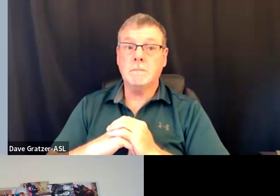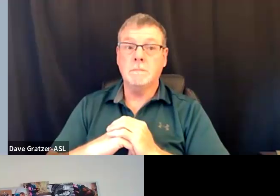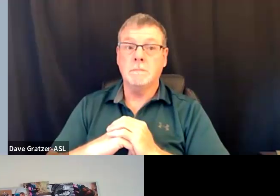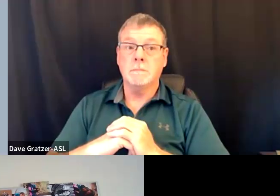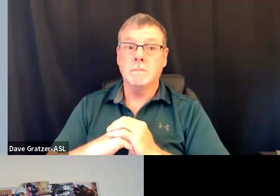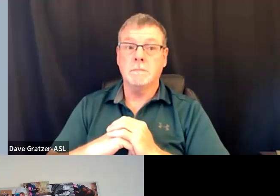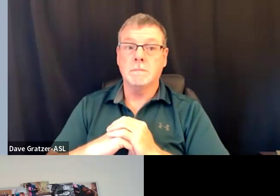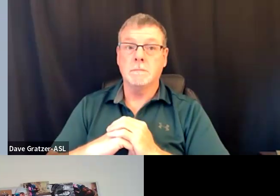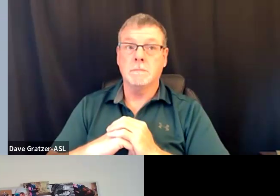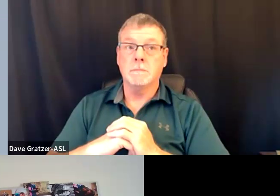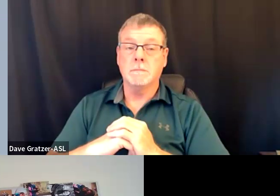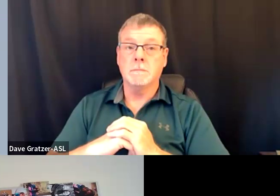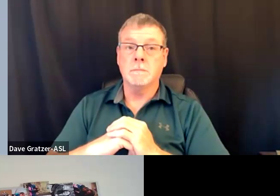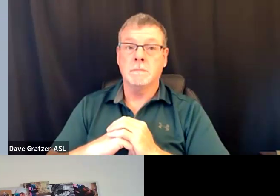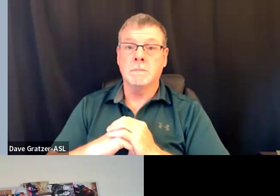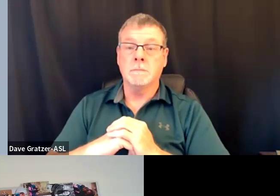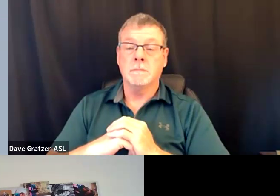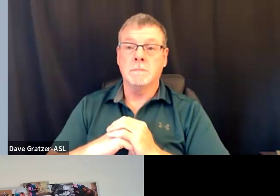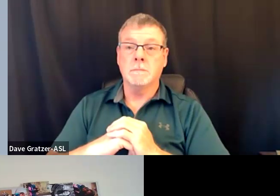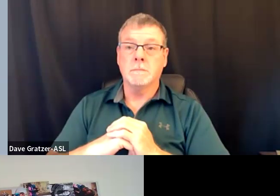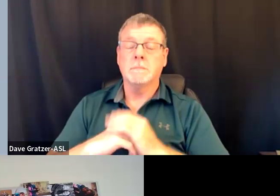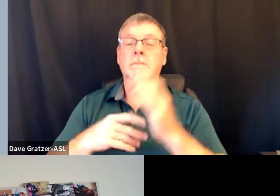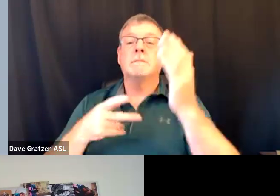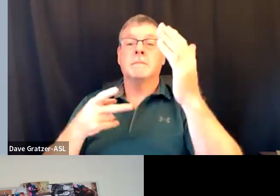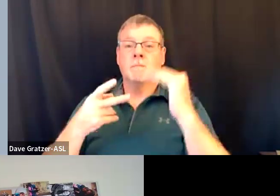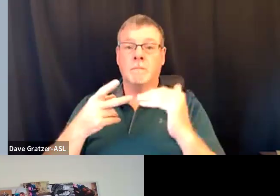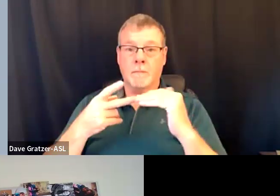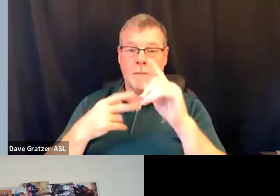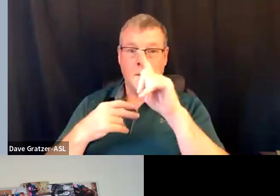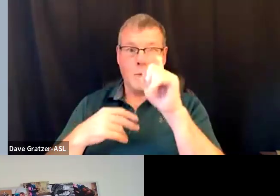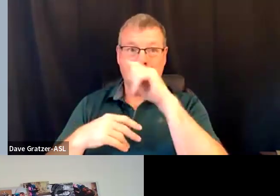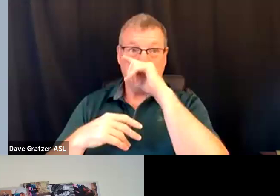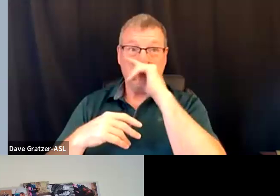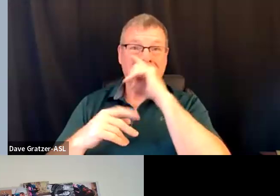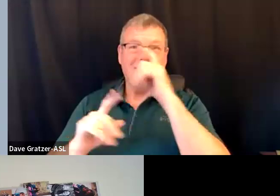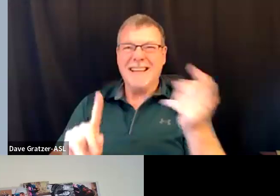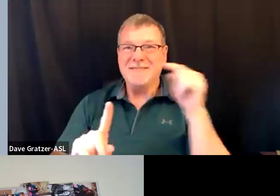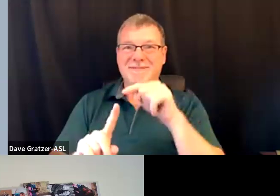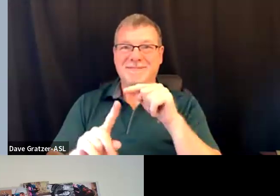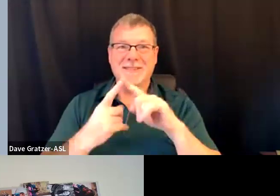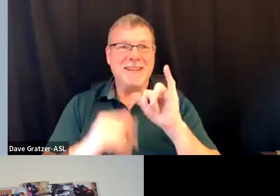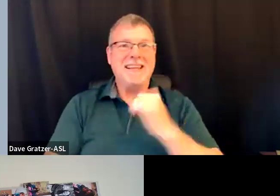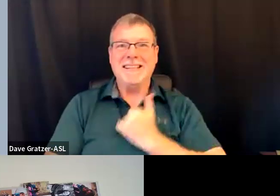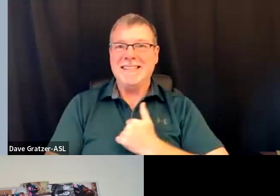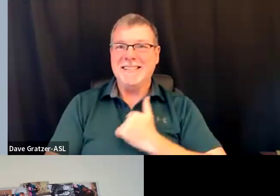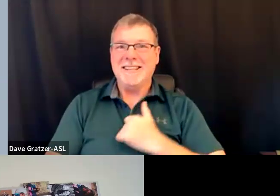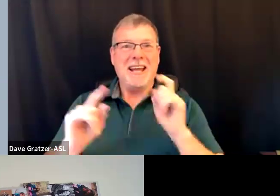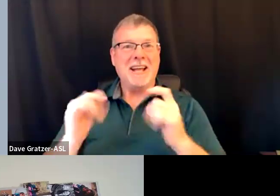All right. The next question, I've been meaning to get back to this one. Sorry, you had to wait so long for it.